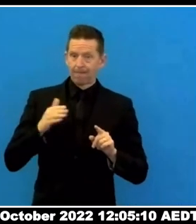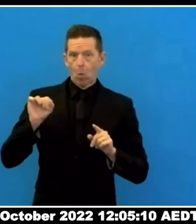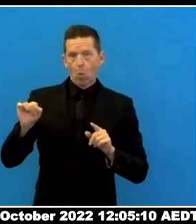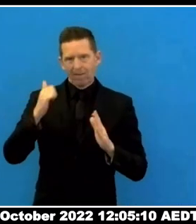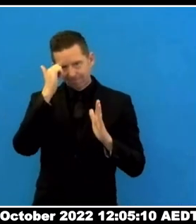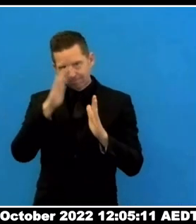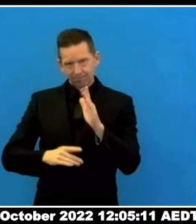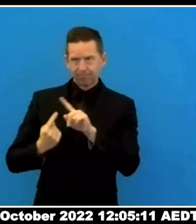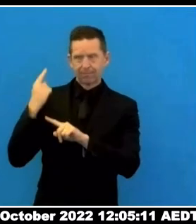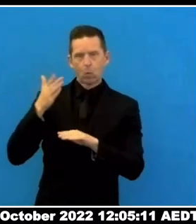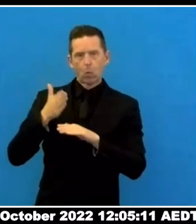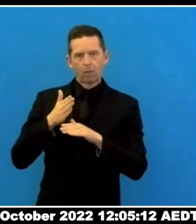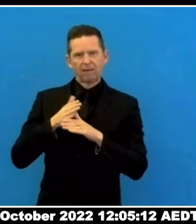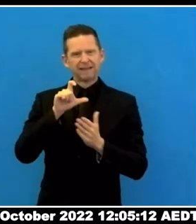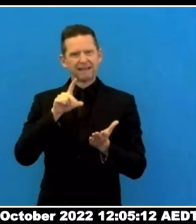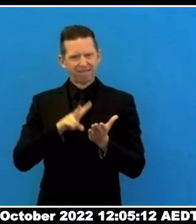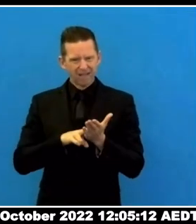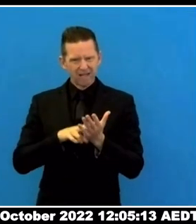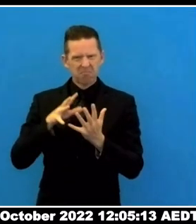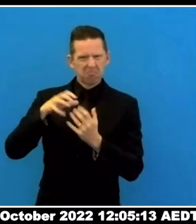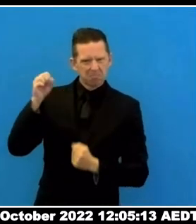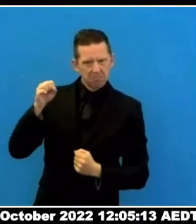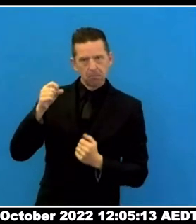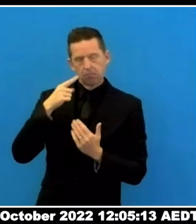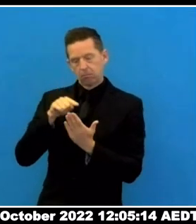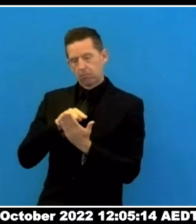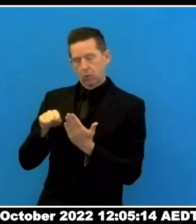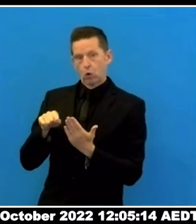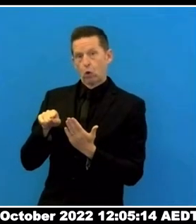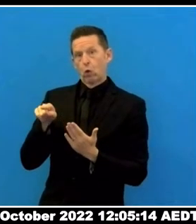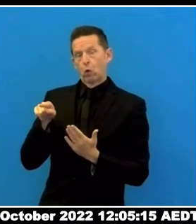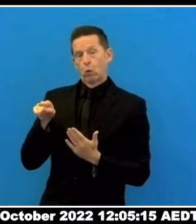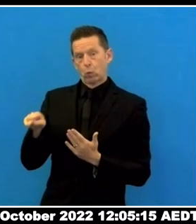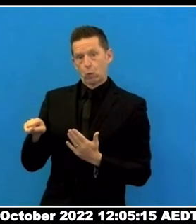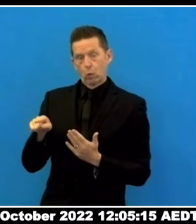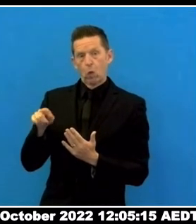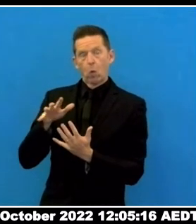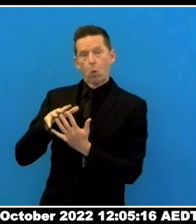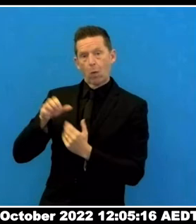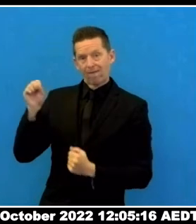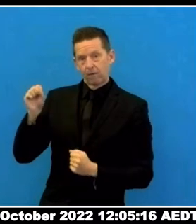and your qualifications tell us that you are a qualified psychologist,